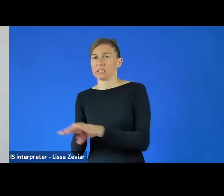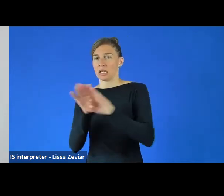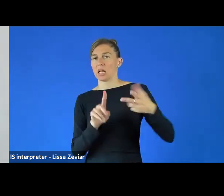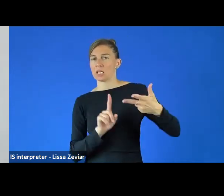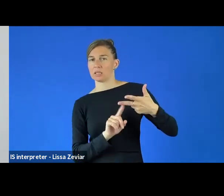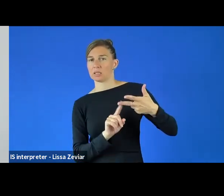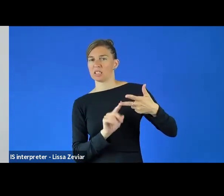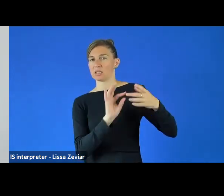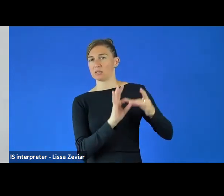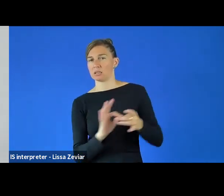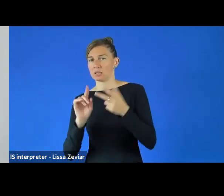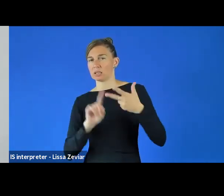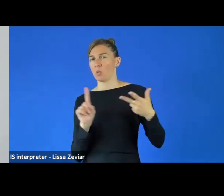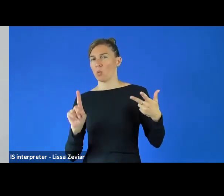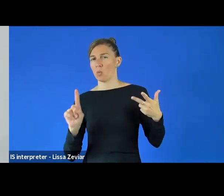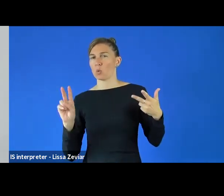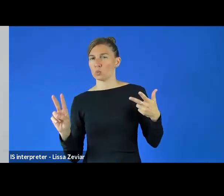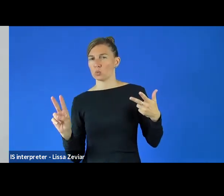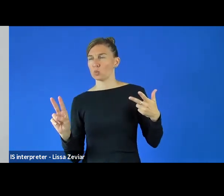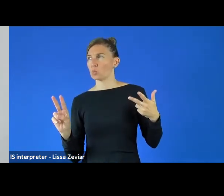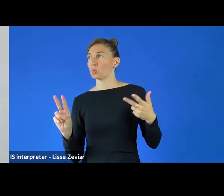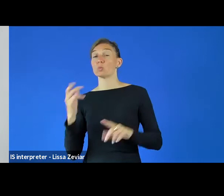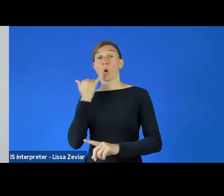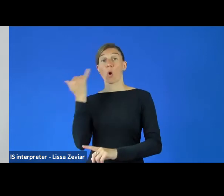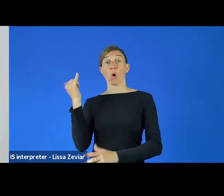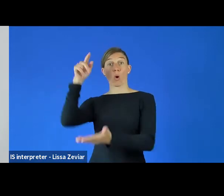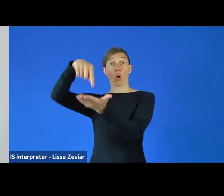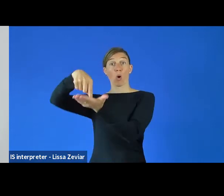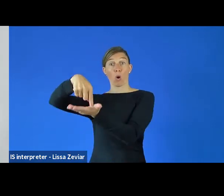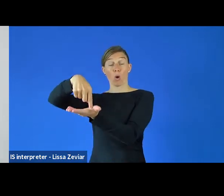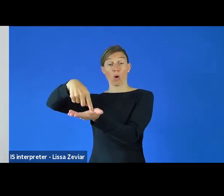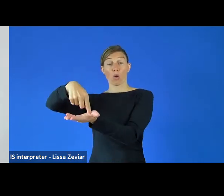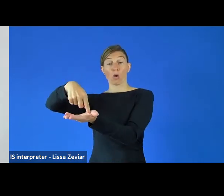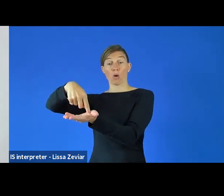so these calling centres will handle our emergency calls